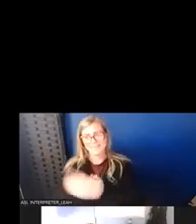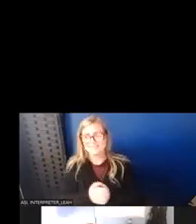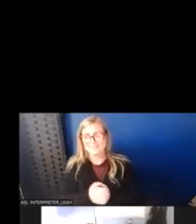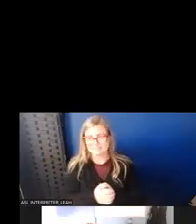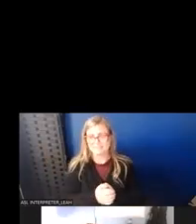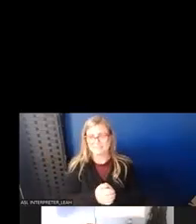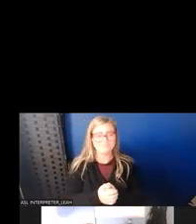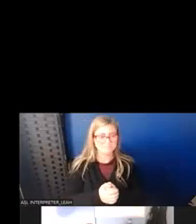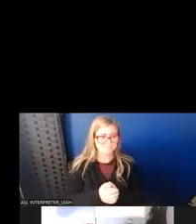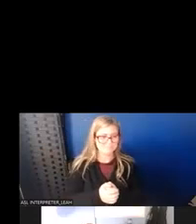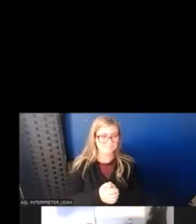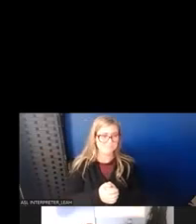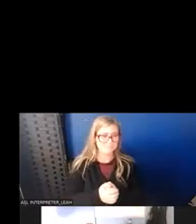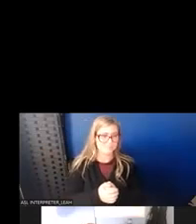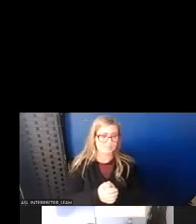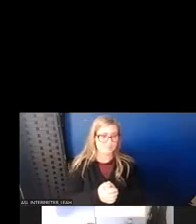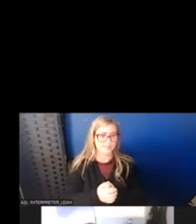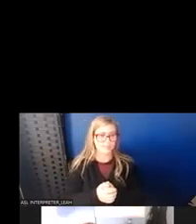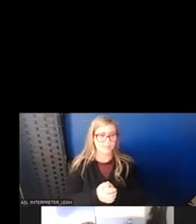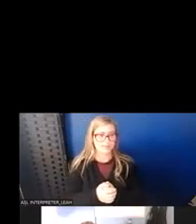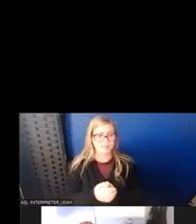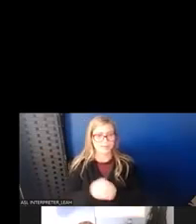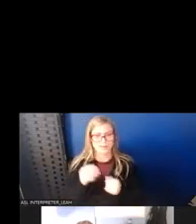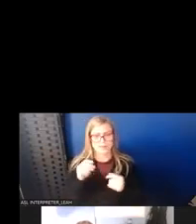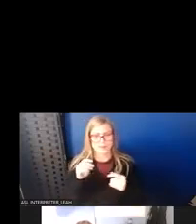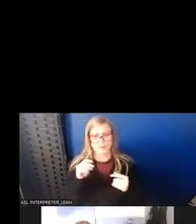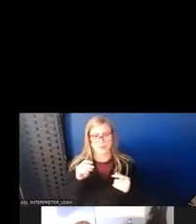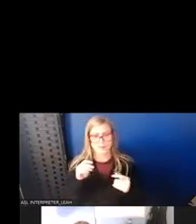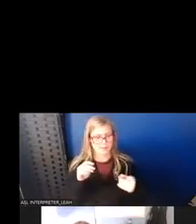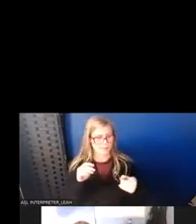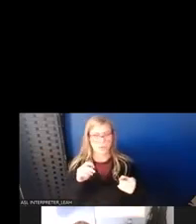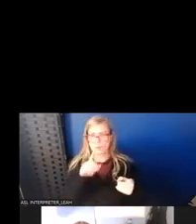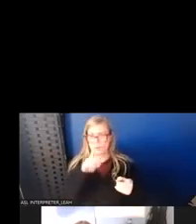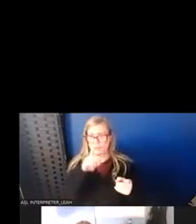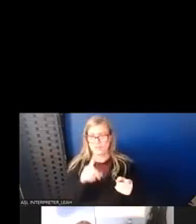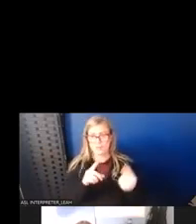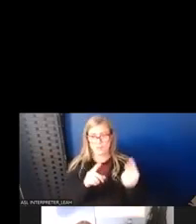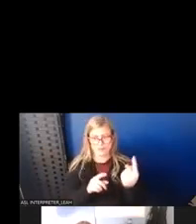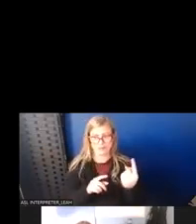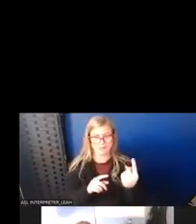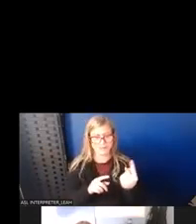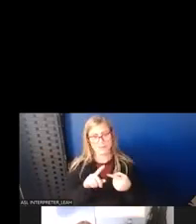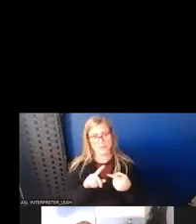transdisciplinary teams, it's really one, Build social connections, two,